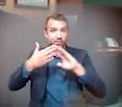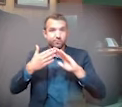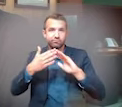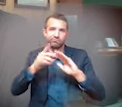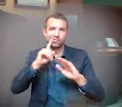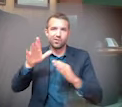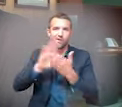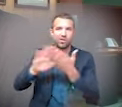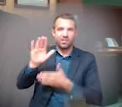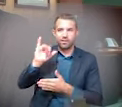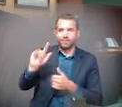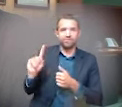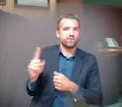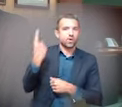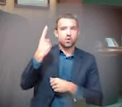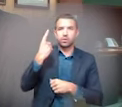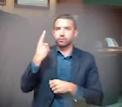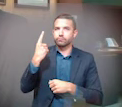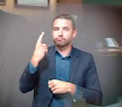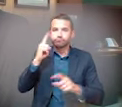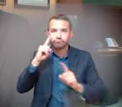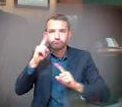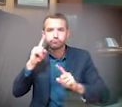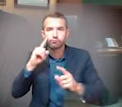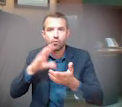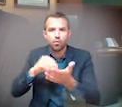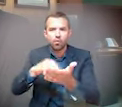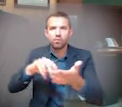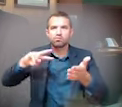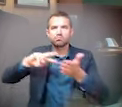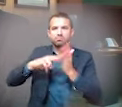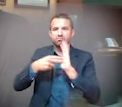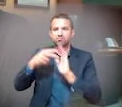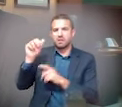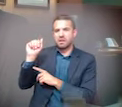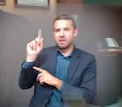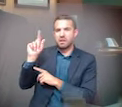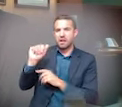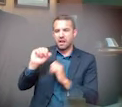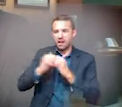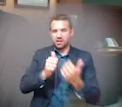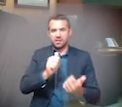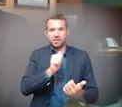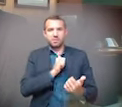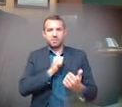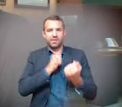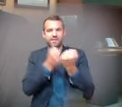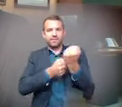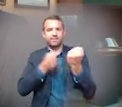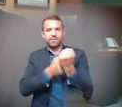And it was maybe the first time I really learned about the ADA because they were teaching me how to advocate for myself within the classroom.